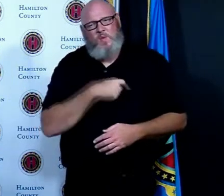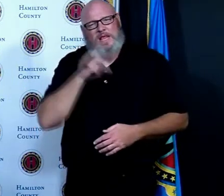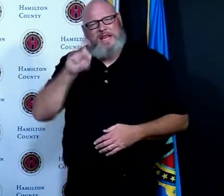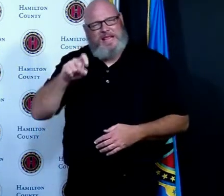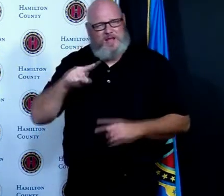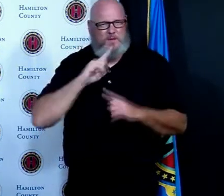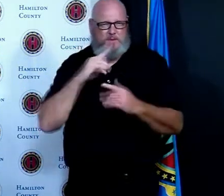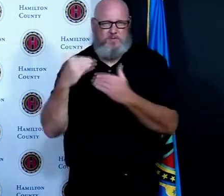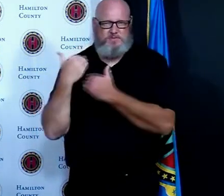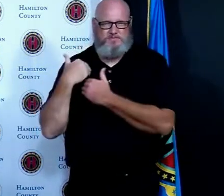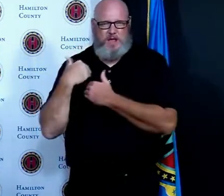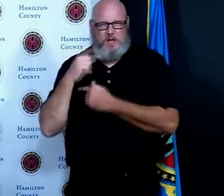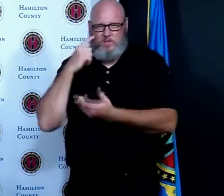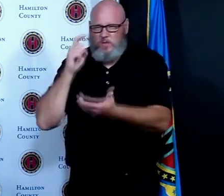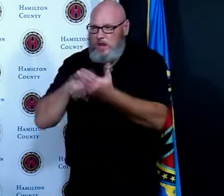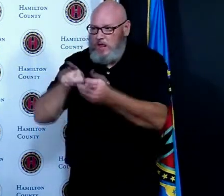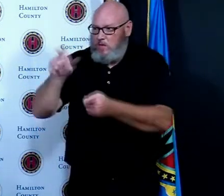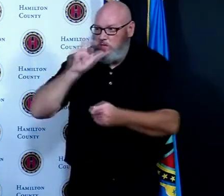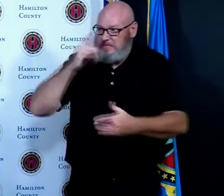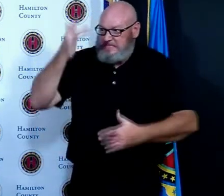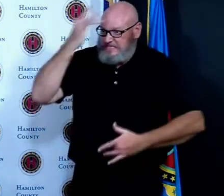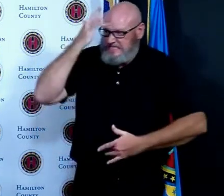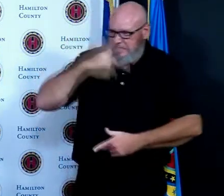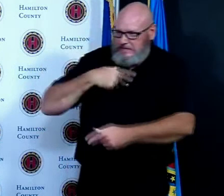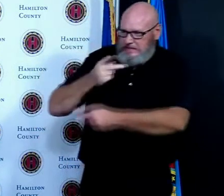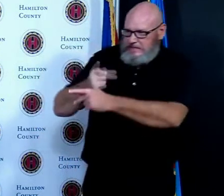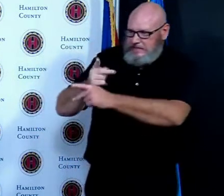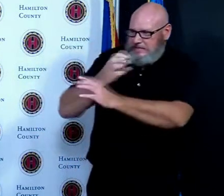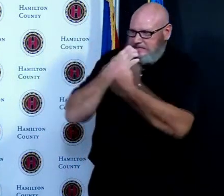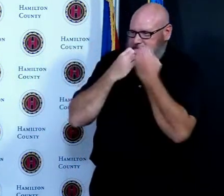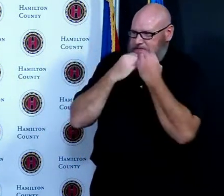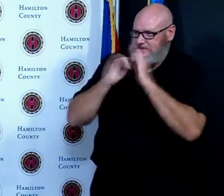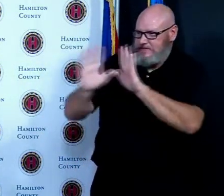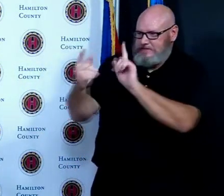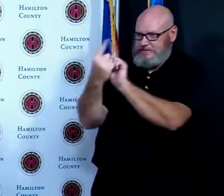evidence that we're seeing an increased burden of this disease in our community and that we